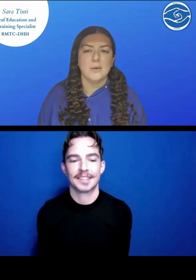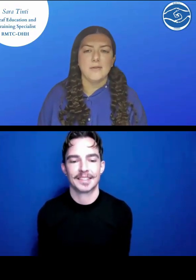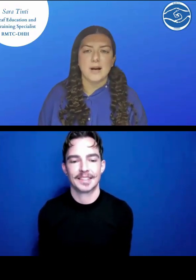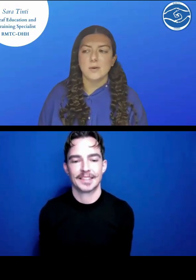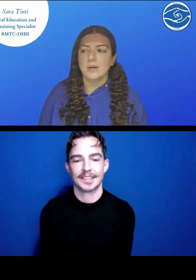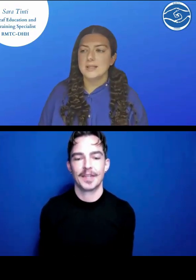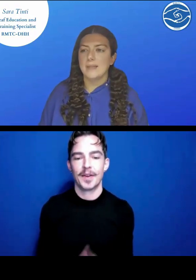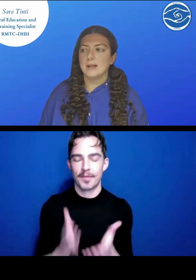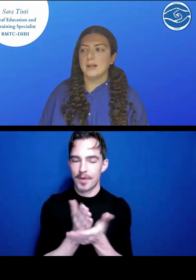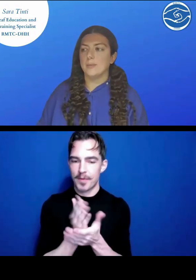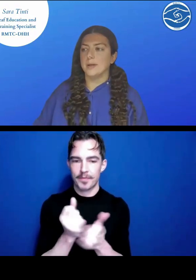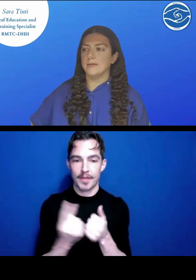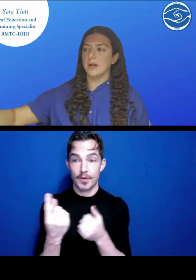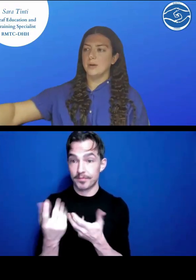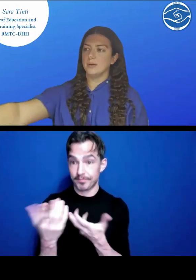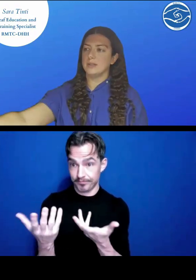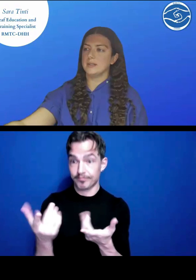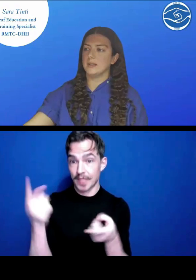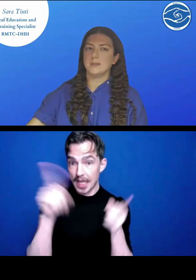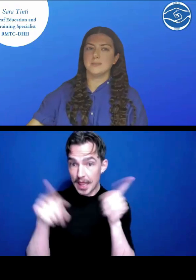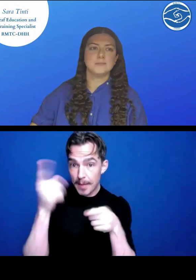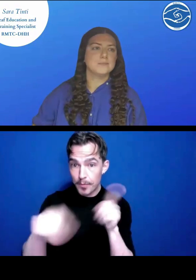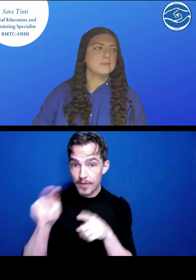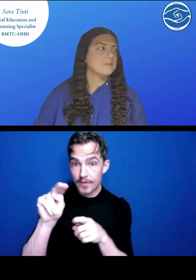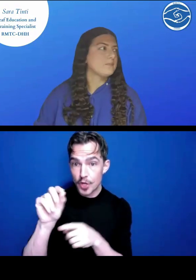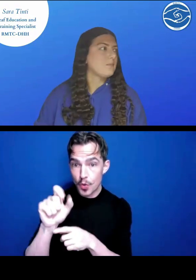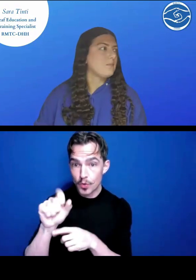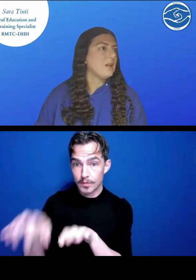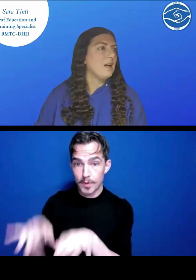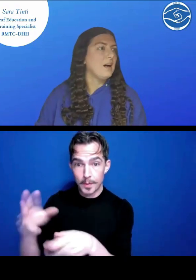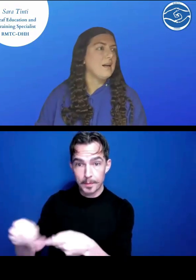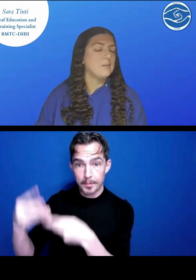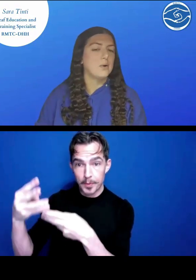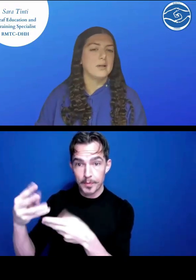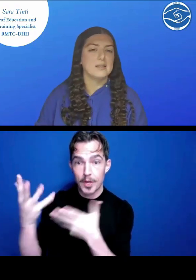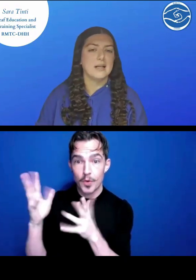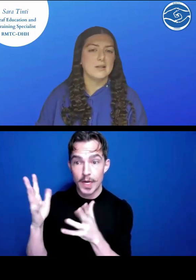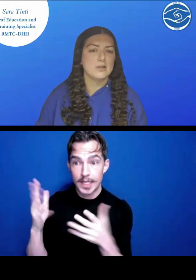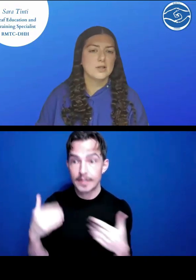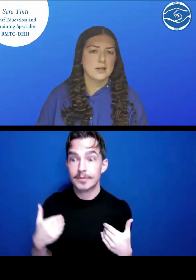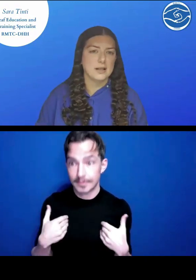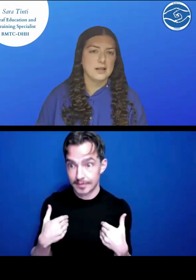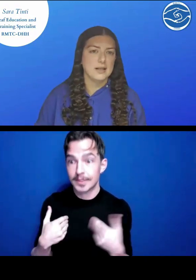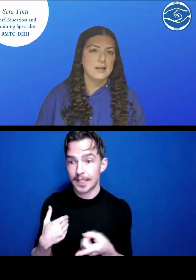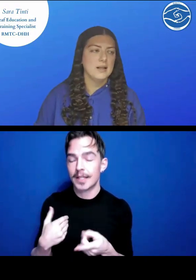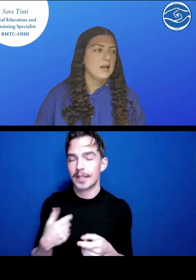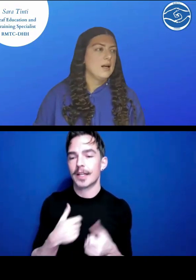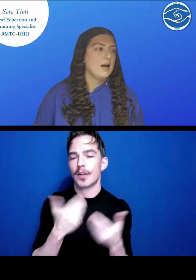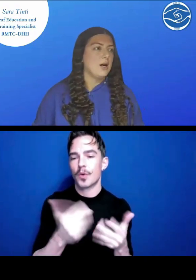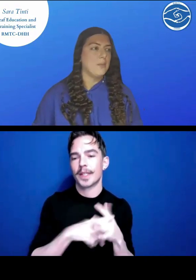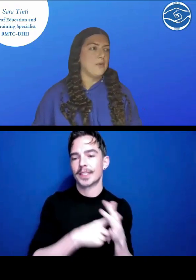All right. Okay. Well, if everyone's got the collaborative notes, I am going to get started